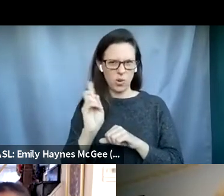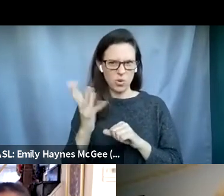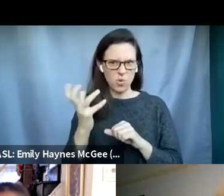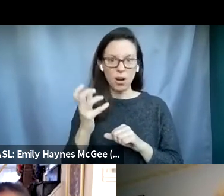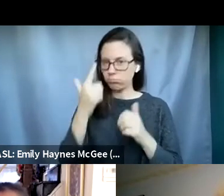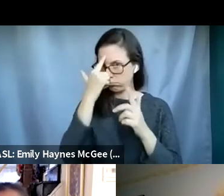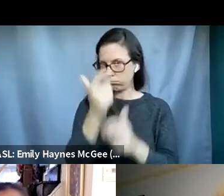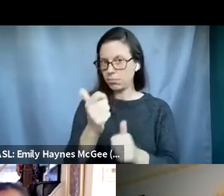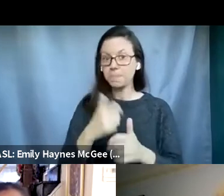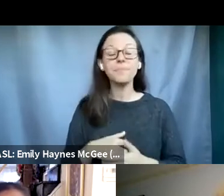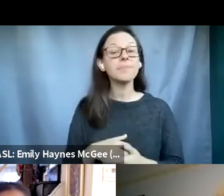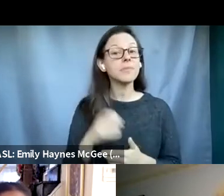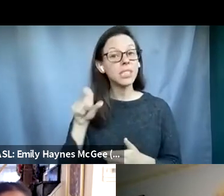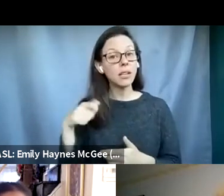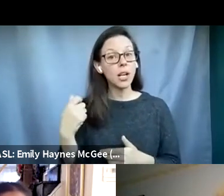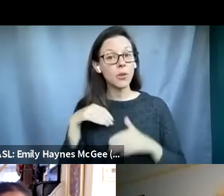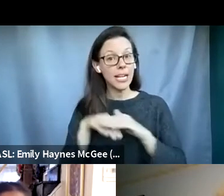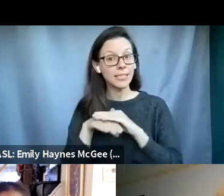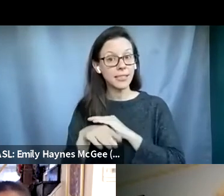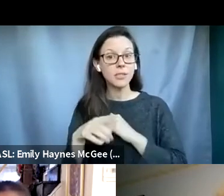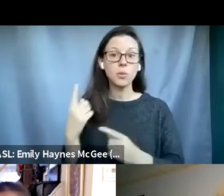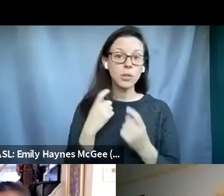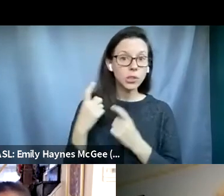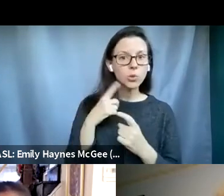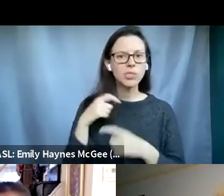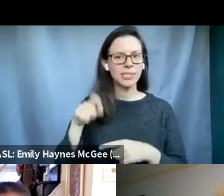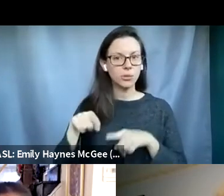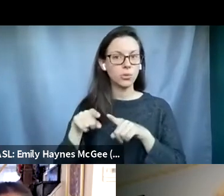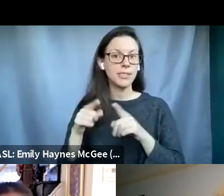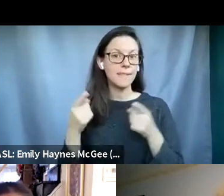If you have any other access questions or needs throughout the event or at any point,